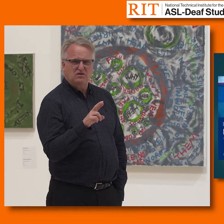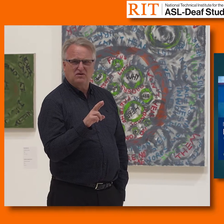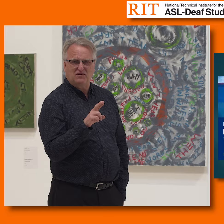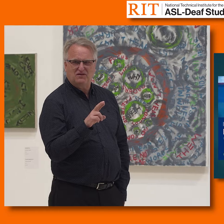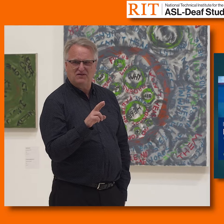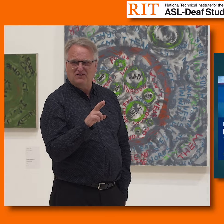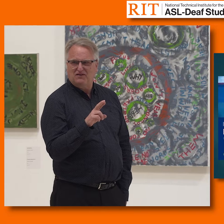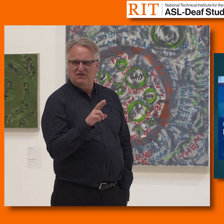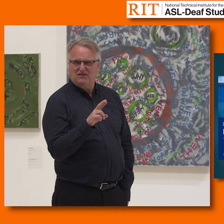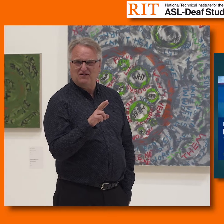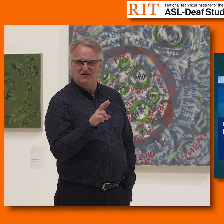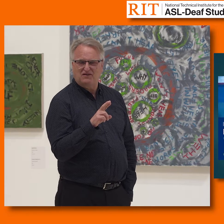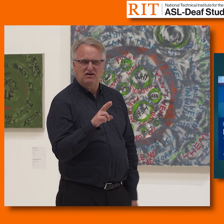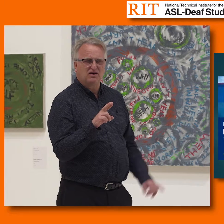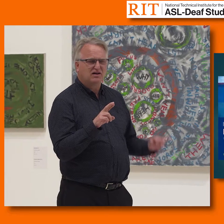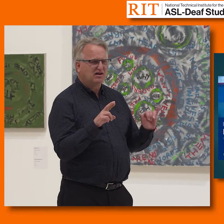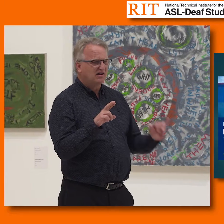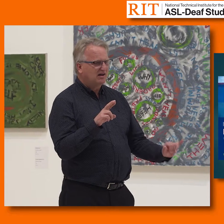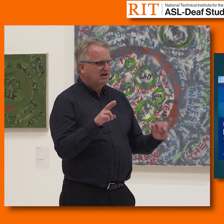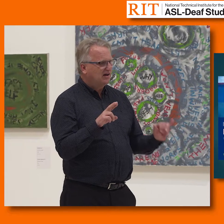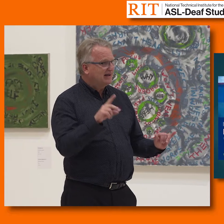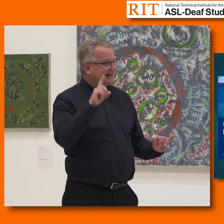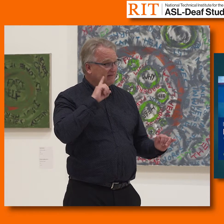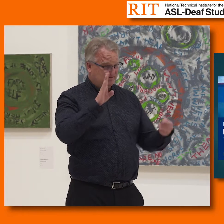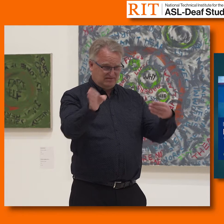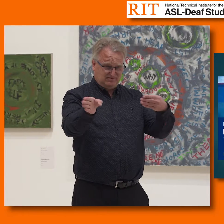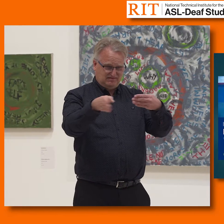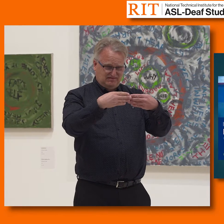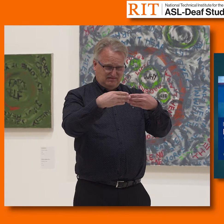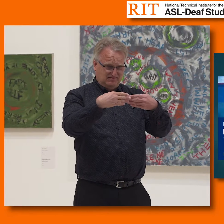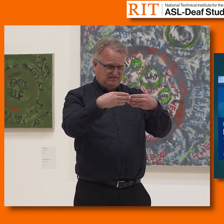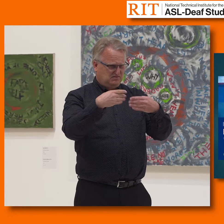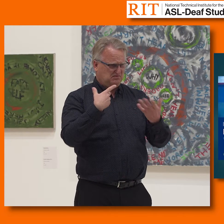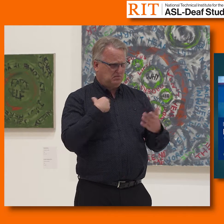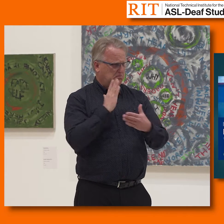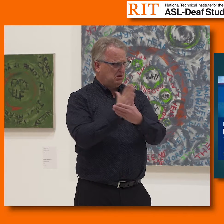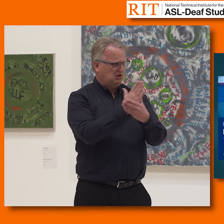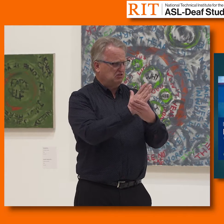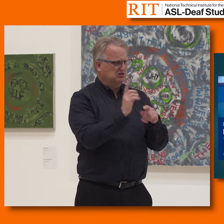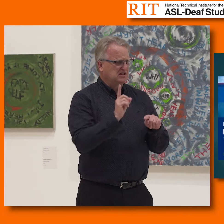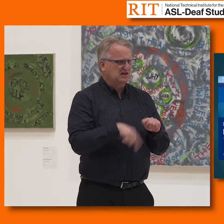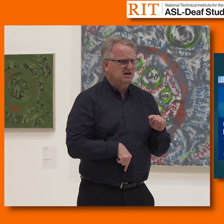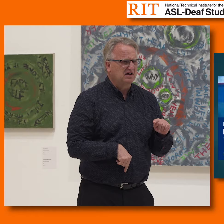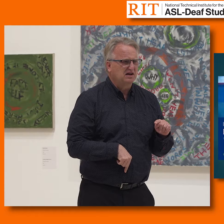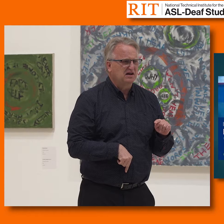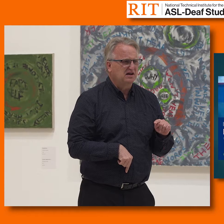"You shouldn't be able to hear it. What's the problem?" And the Deaf student thought, well, by closing the door,